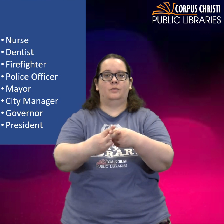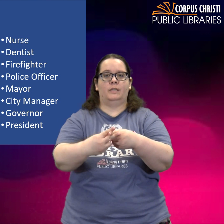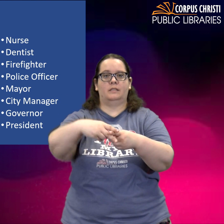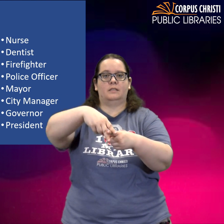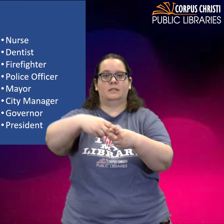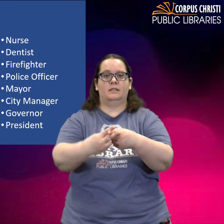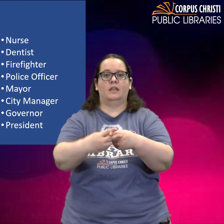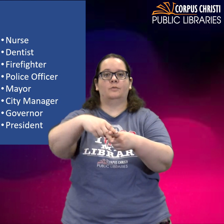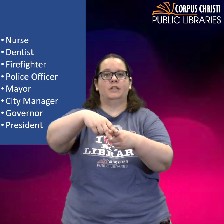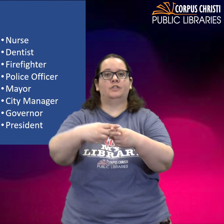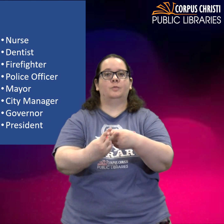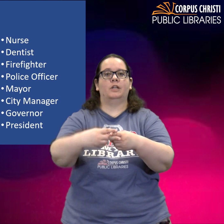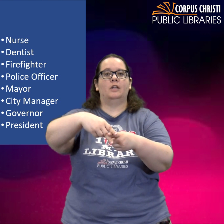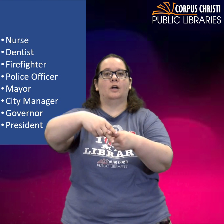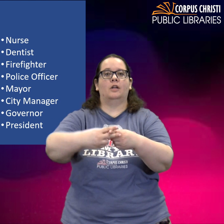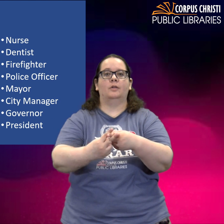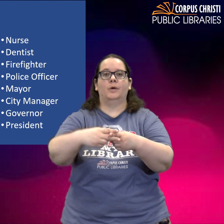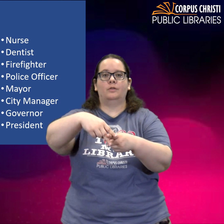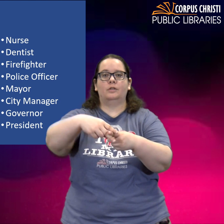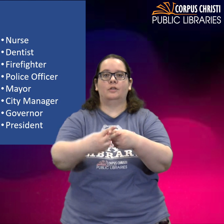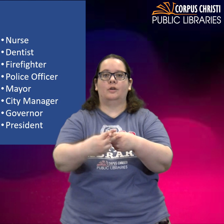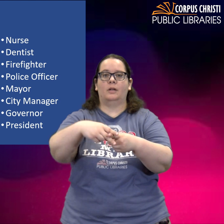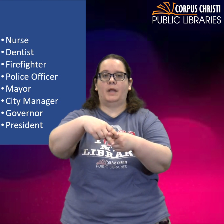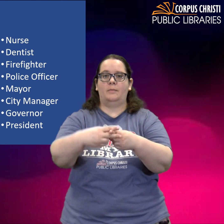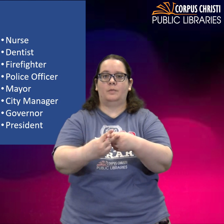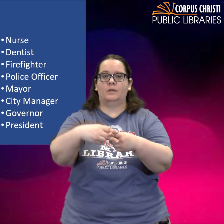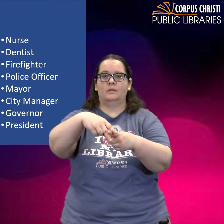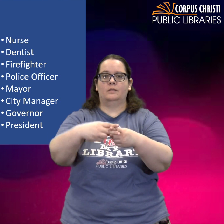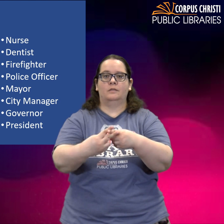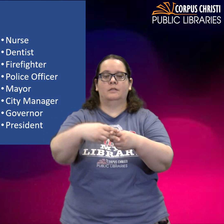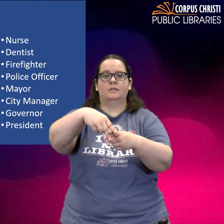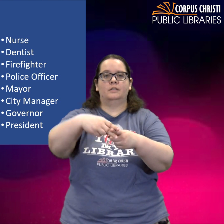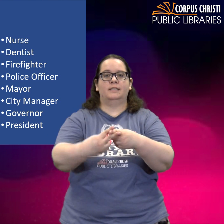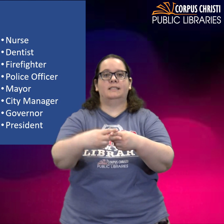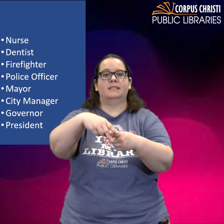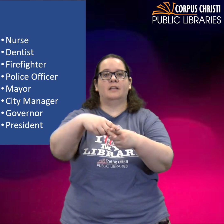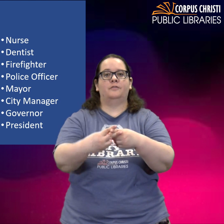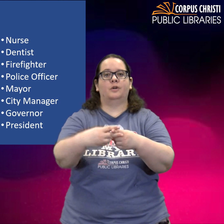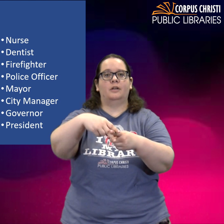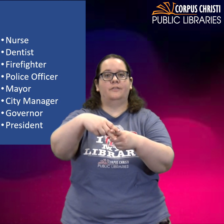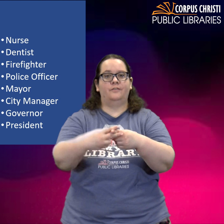twist, like a wrench working on a motor or on a pipe. So this is the sign for